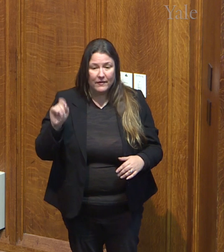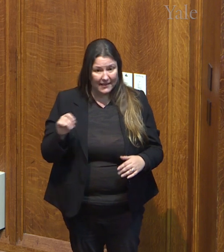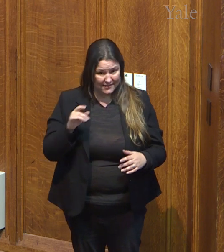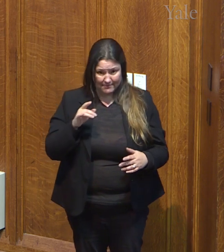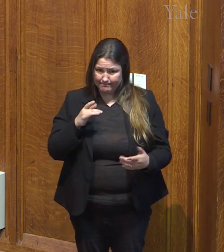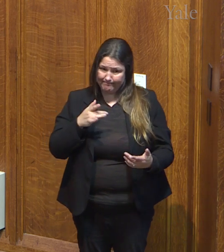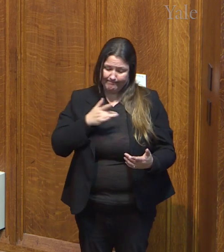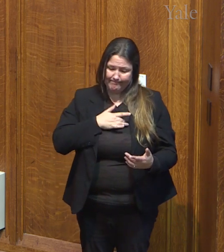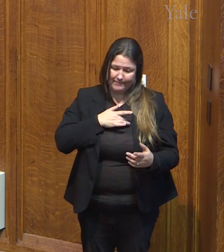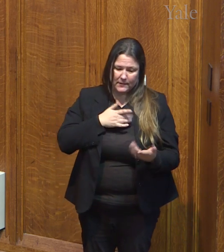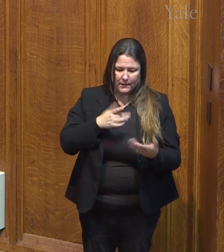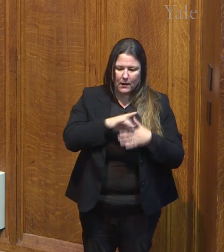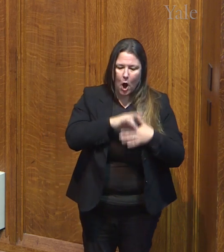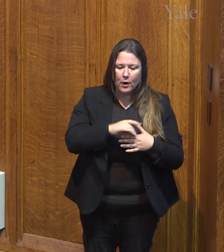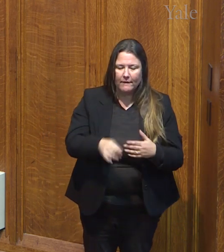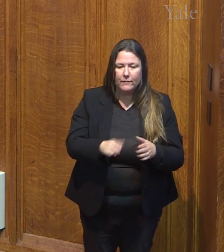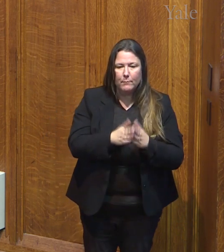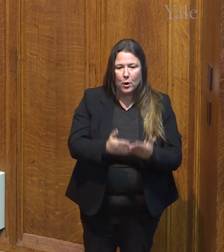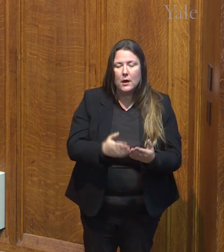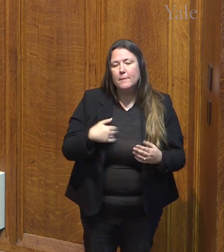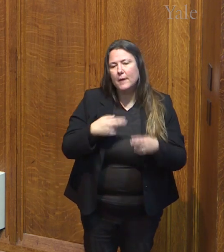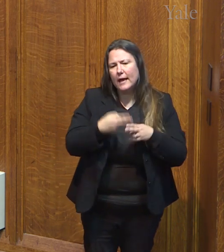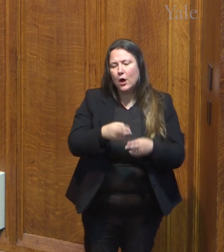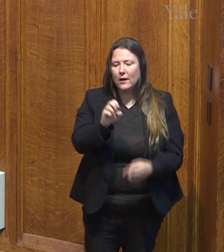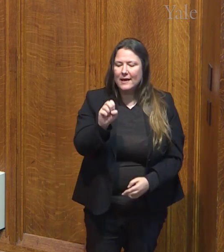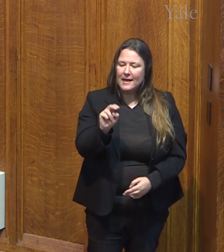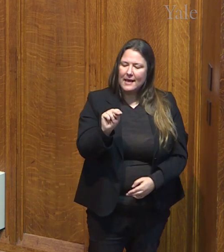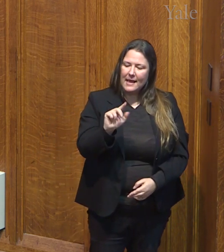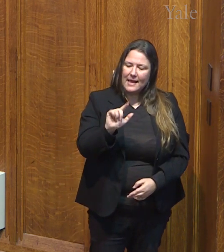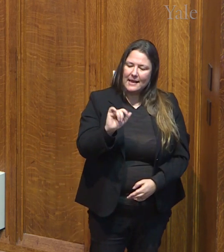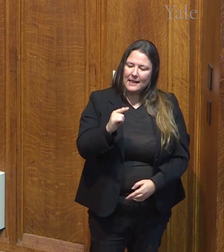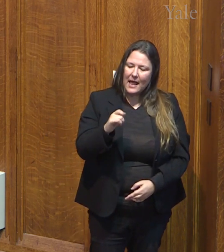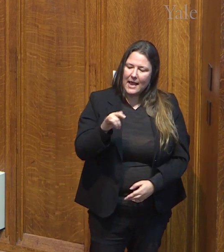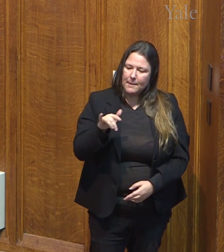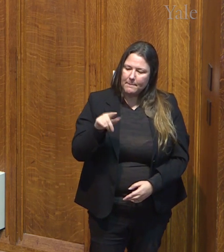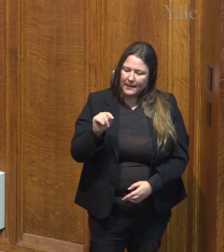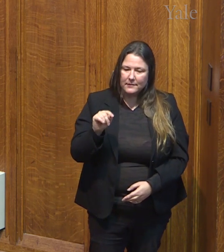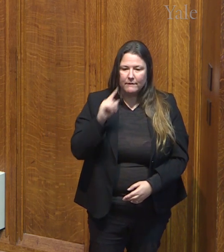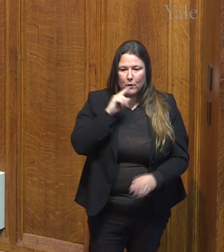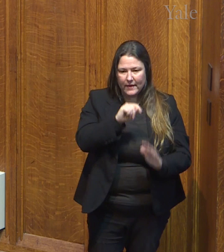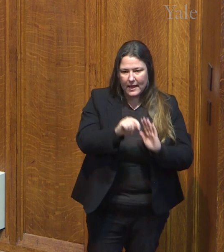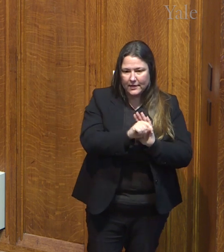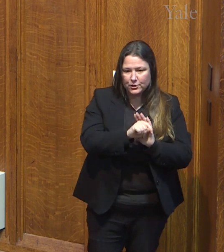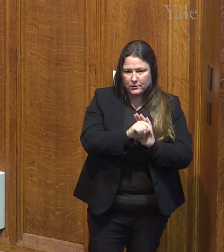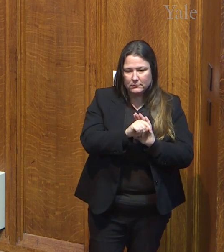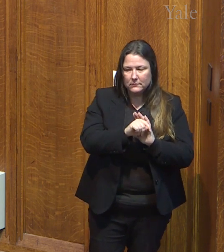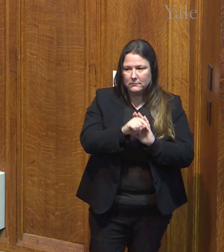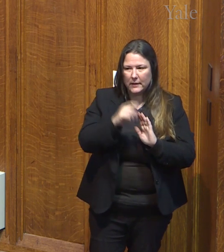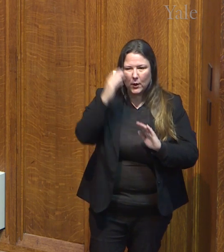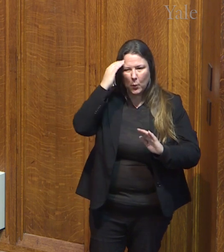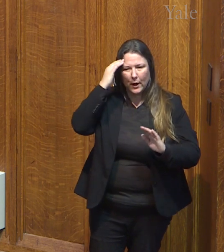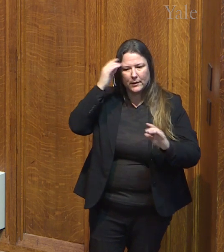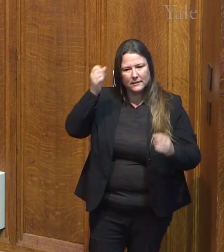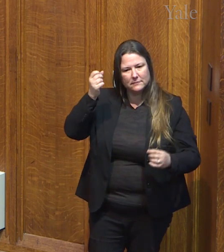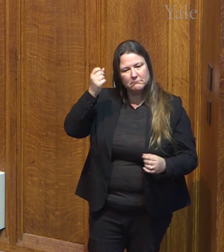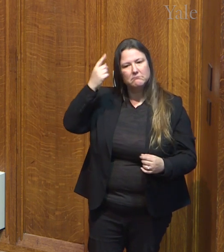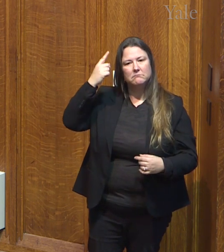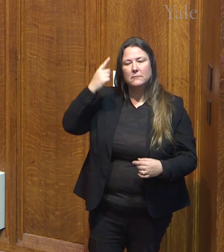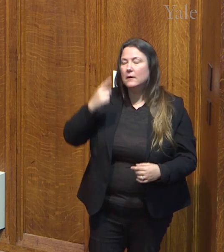I call this period the Enlightenment, or the Age of Bébian. But I'll also mention in unforgivable nutshell form